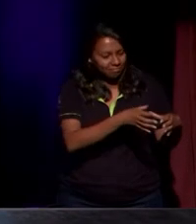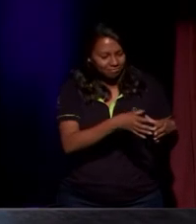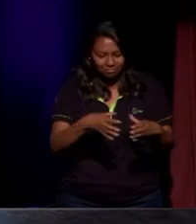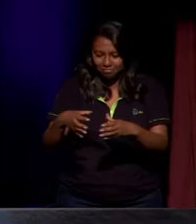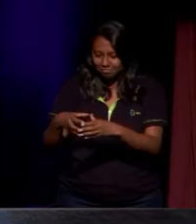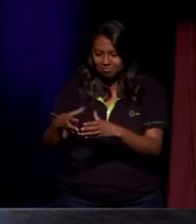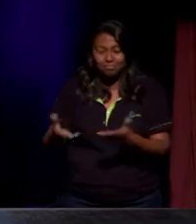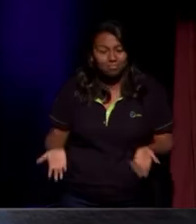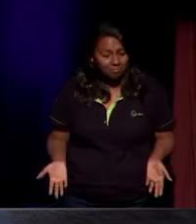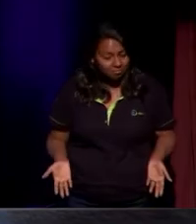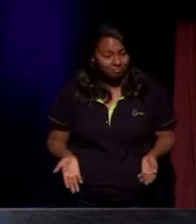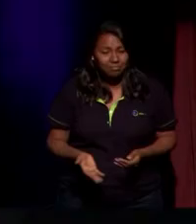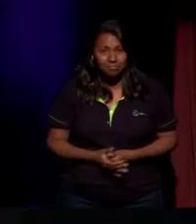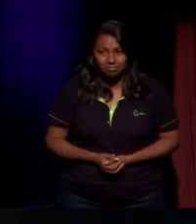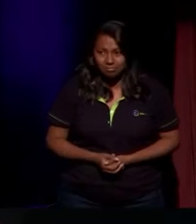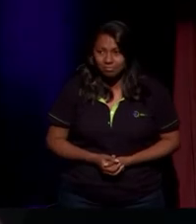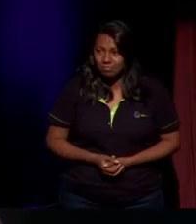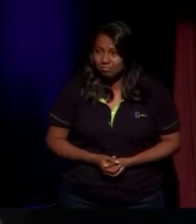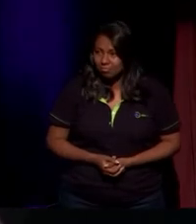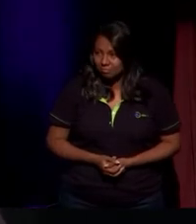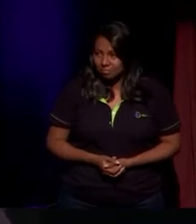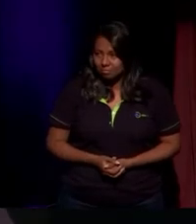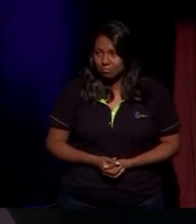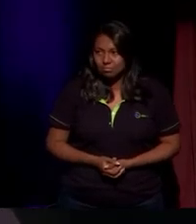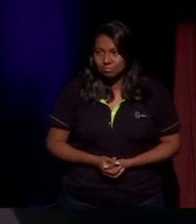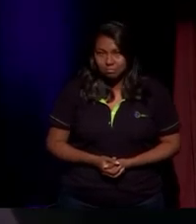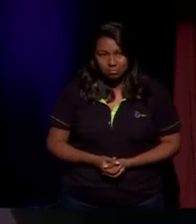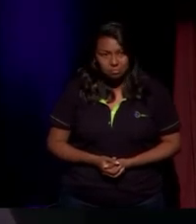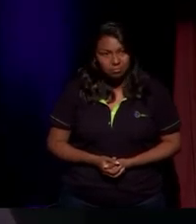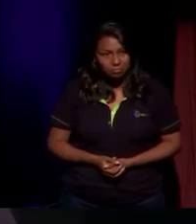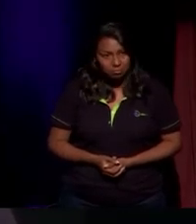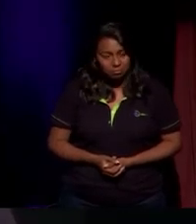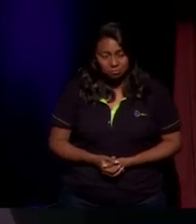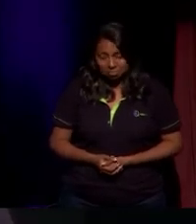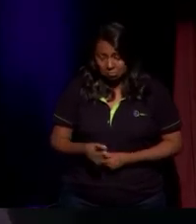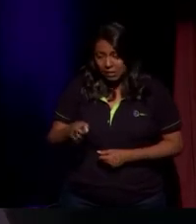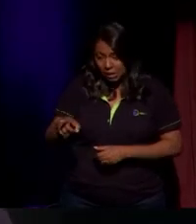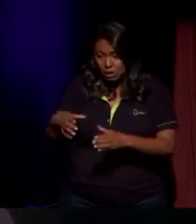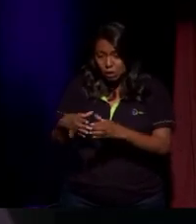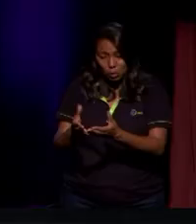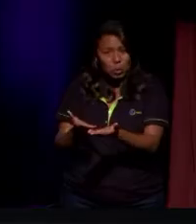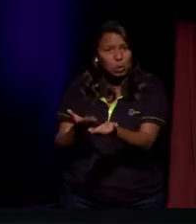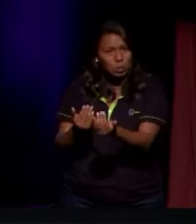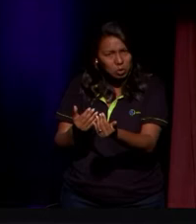I bet a lot on the younger generation. I'm sure maybe they will change there,